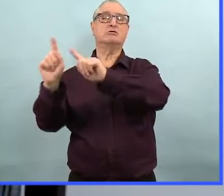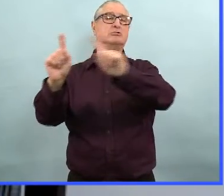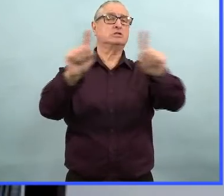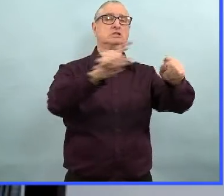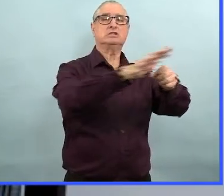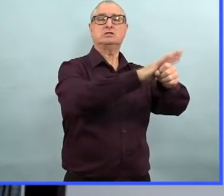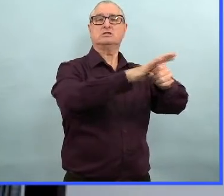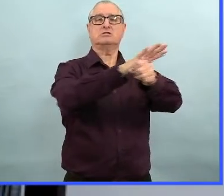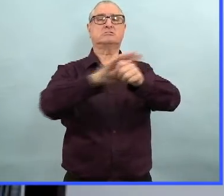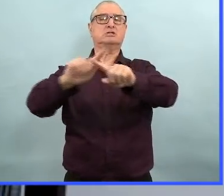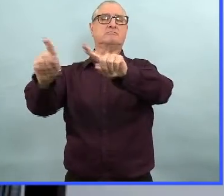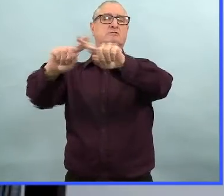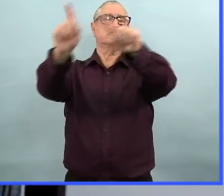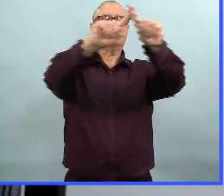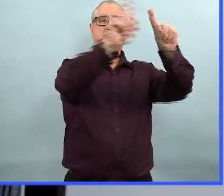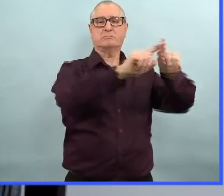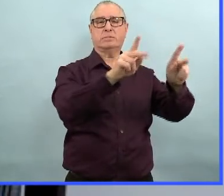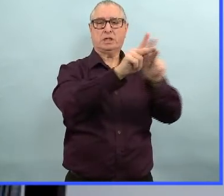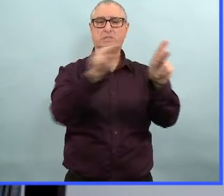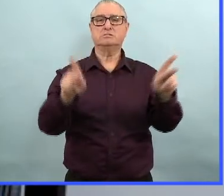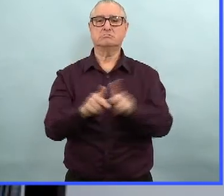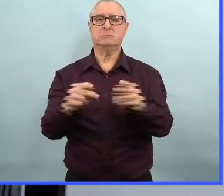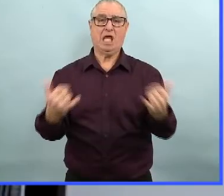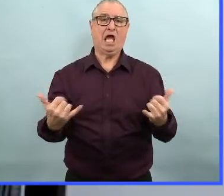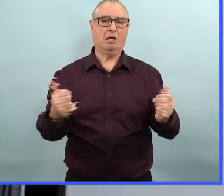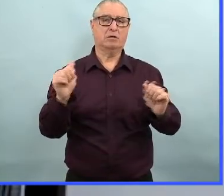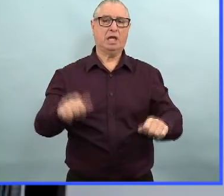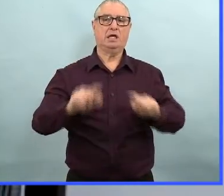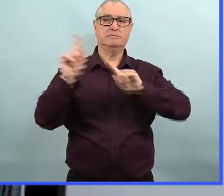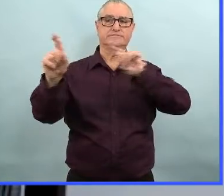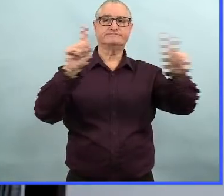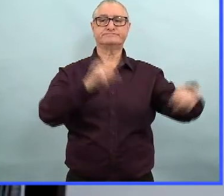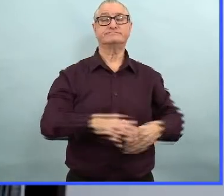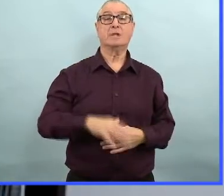and the interval between first and second doses remains a minimum of eight weeks overall